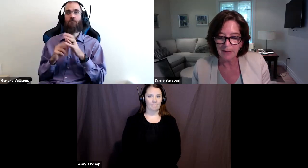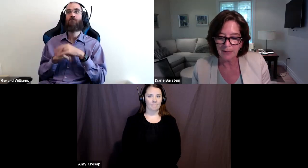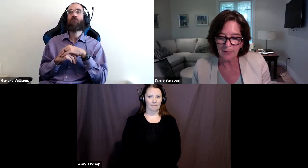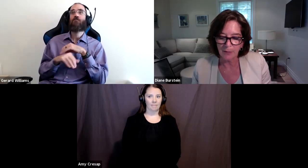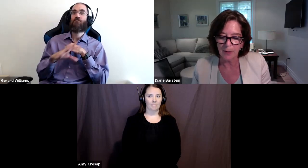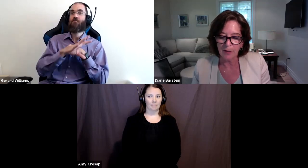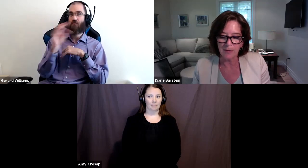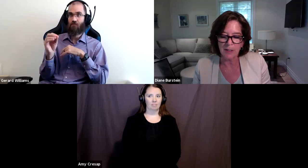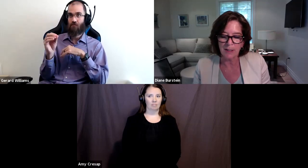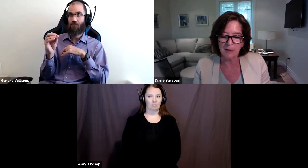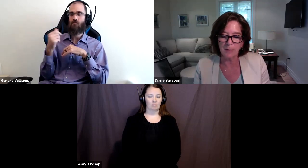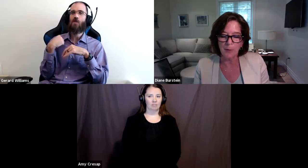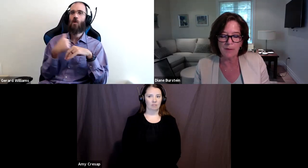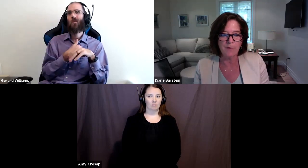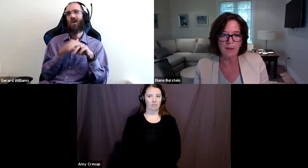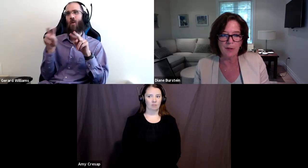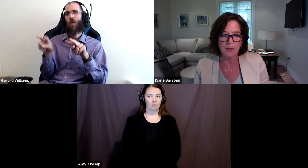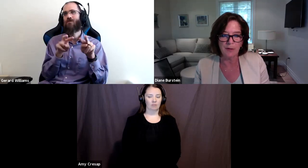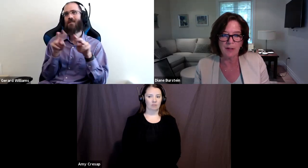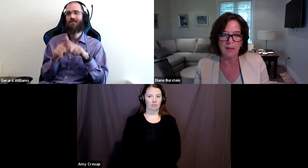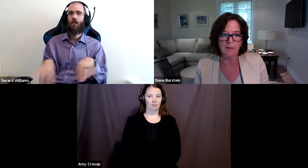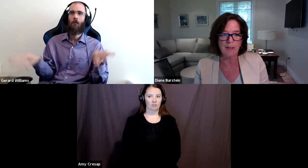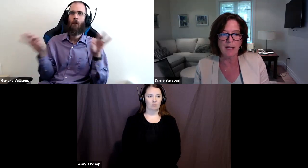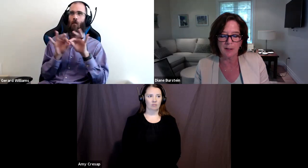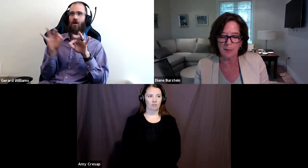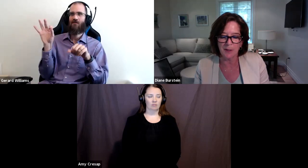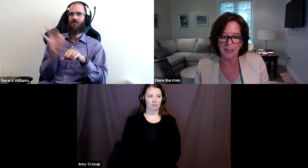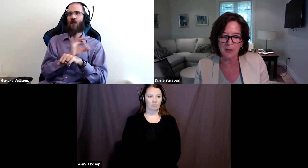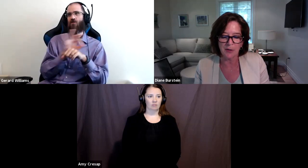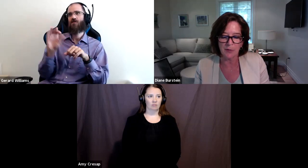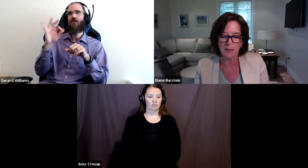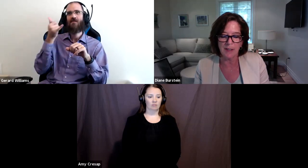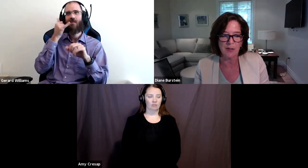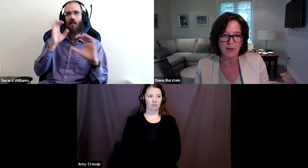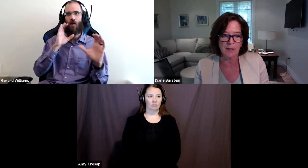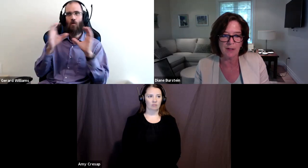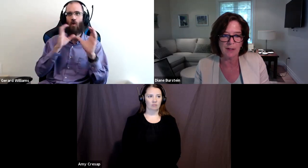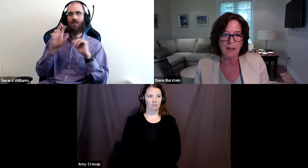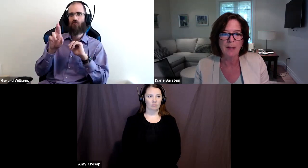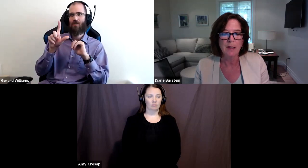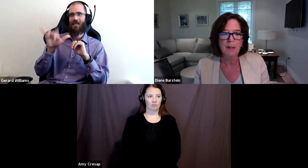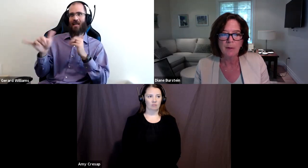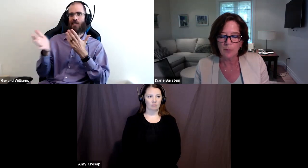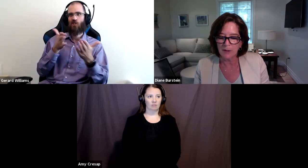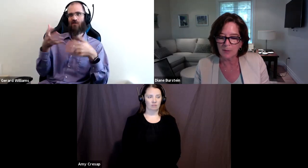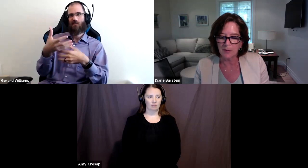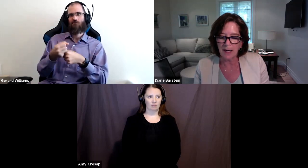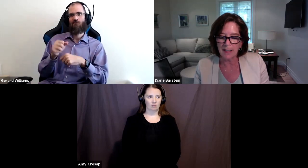And we oversee the important functions of Telecommunications Relay Service which provides